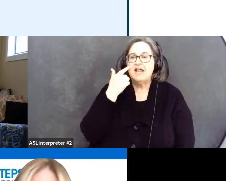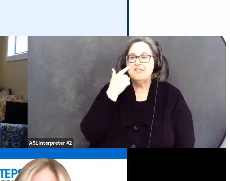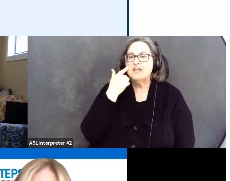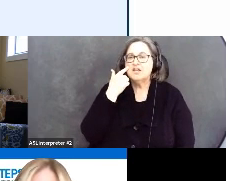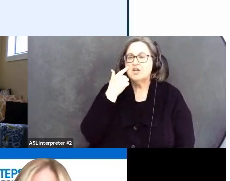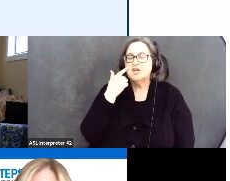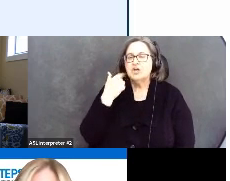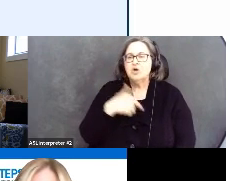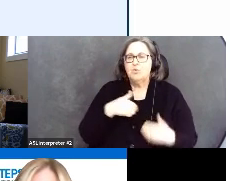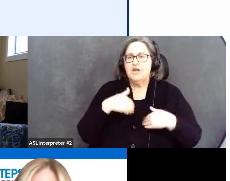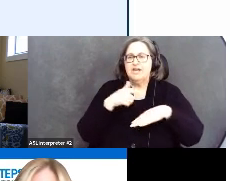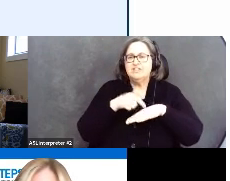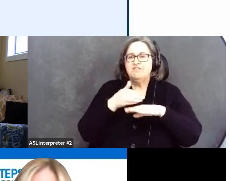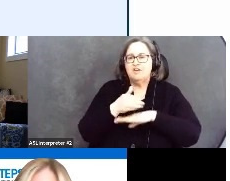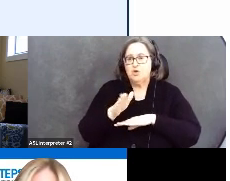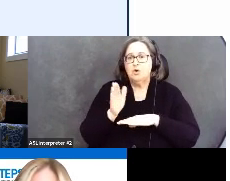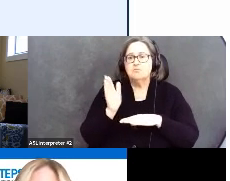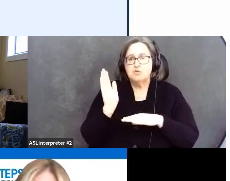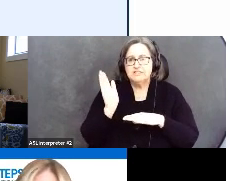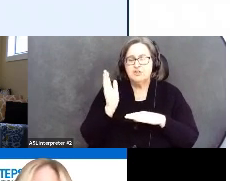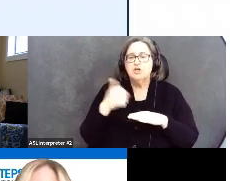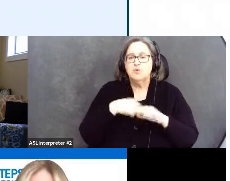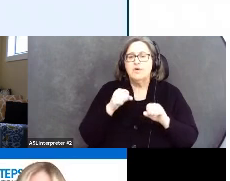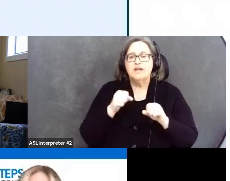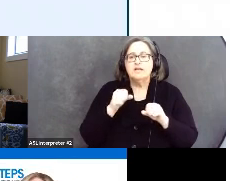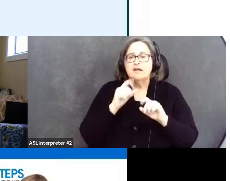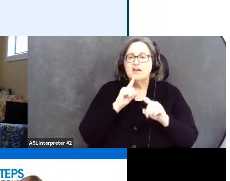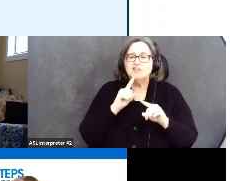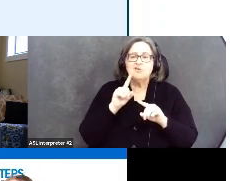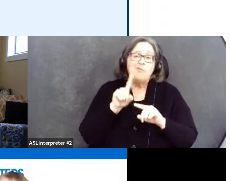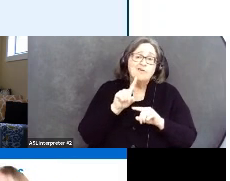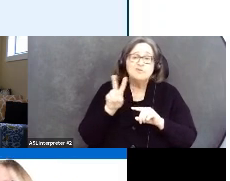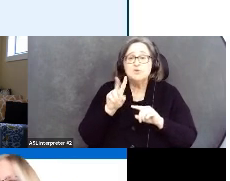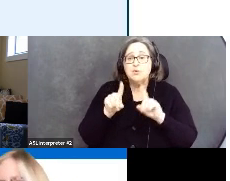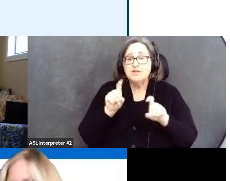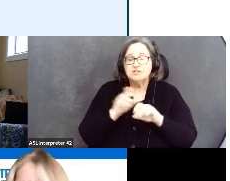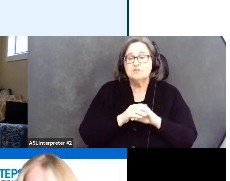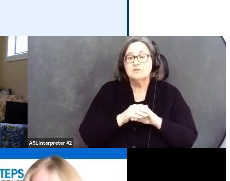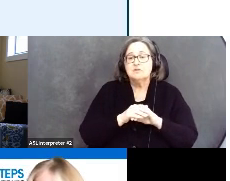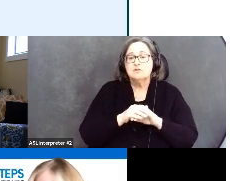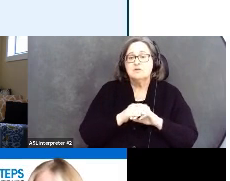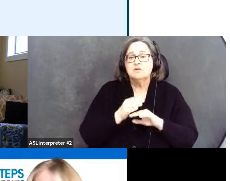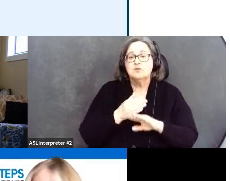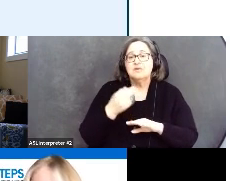If we have time after your segment, we can take a question or two before Hillary speaks.